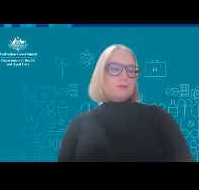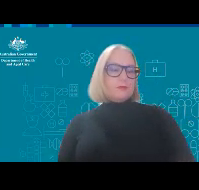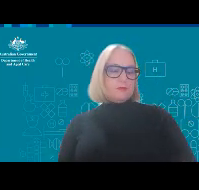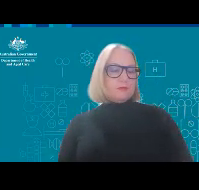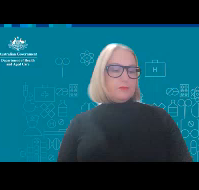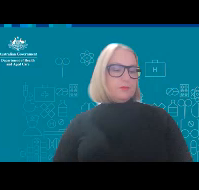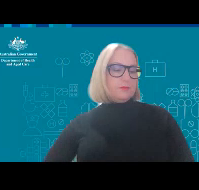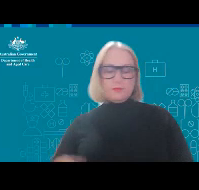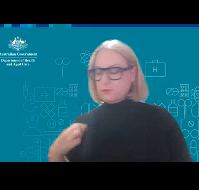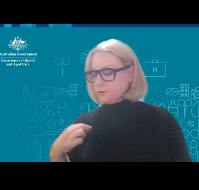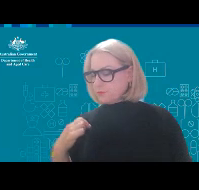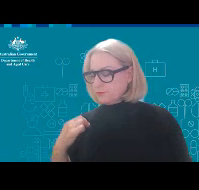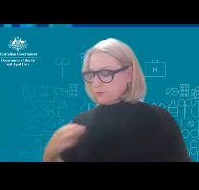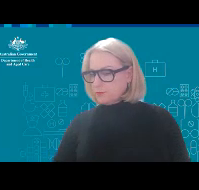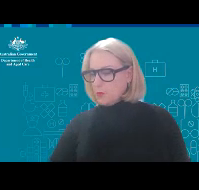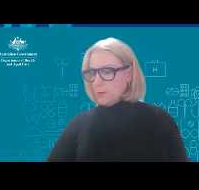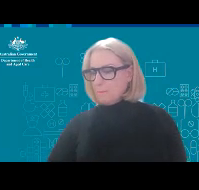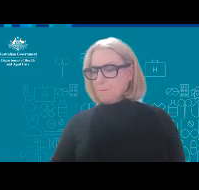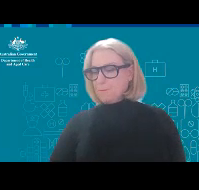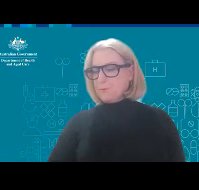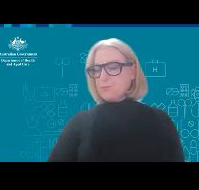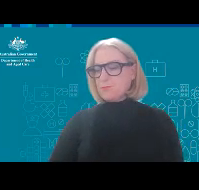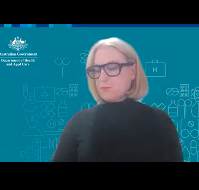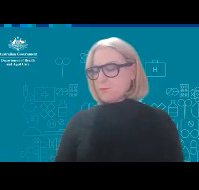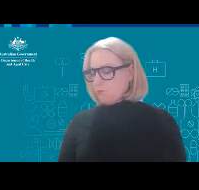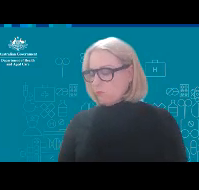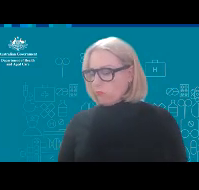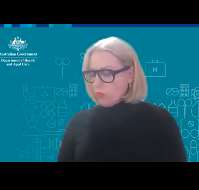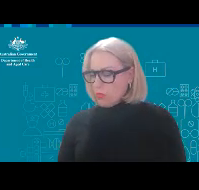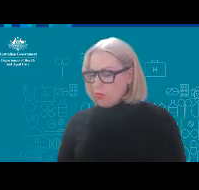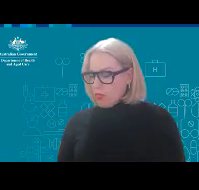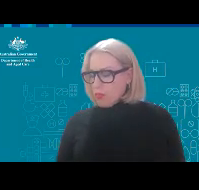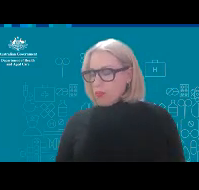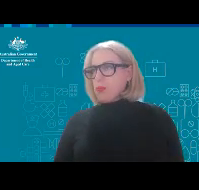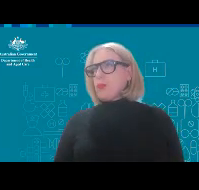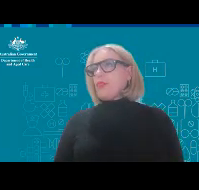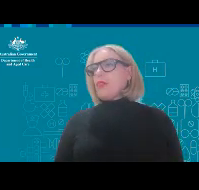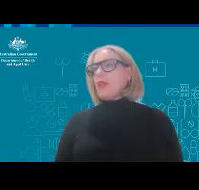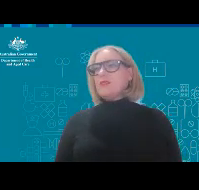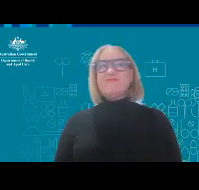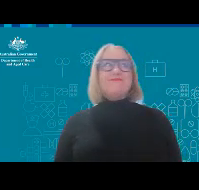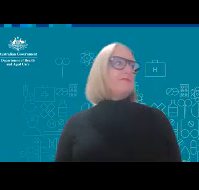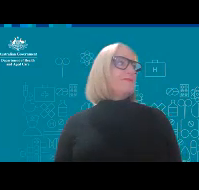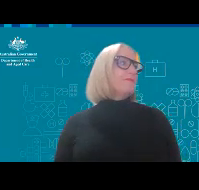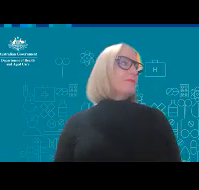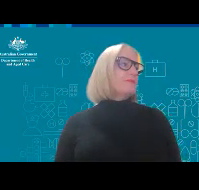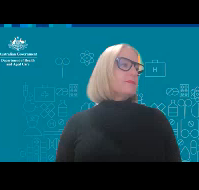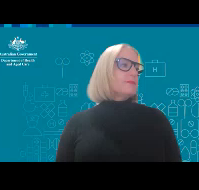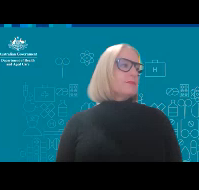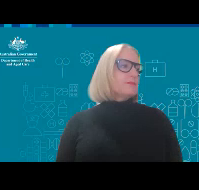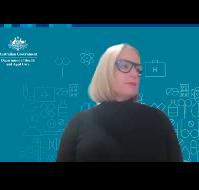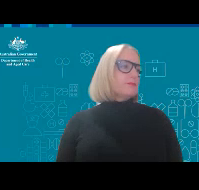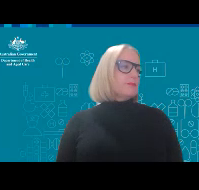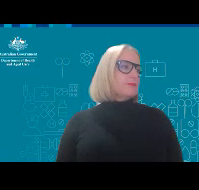So just a couple of reminders here is that the client deeming data workbooks that you've been completing,